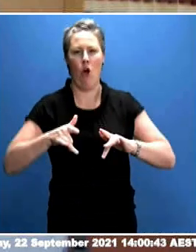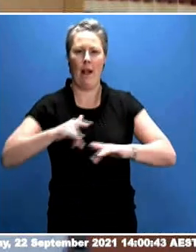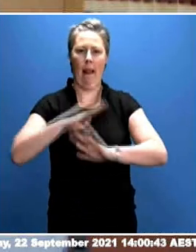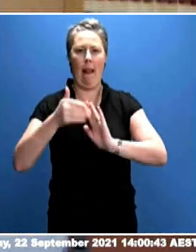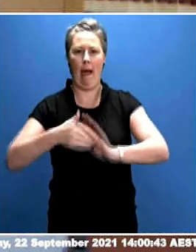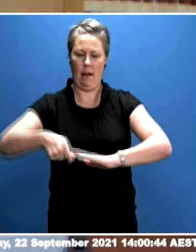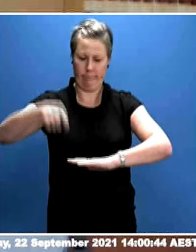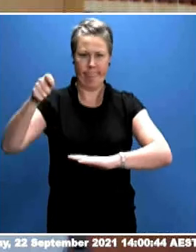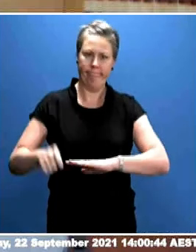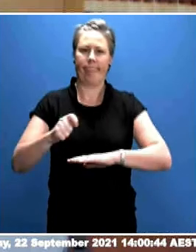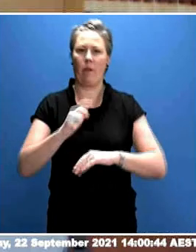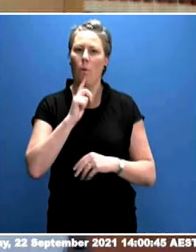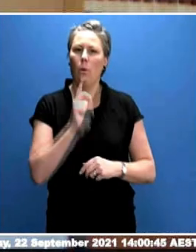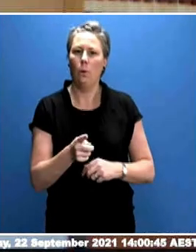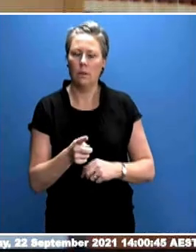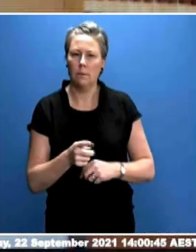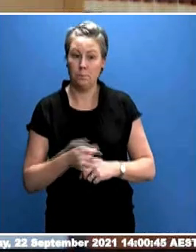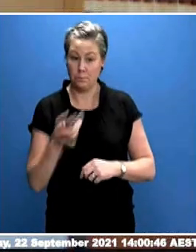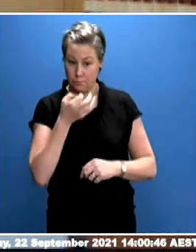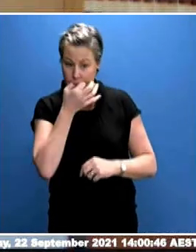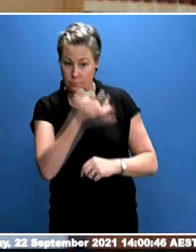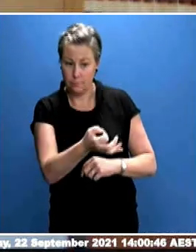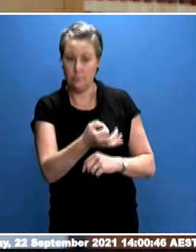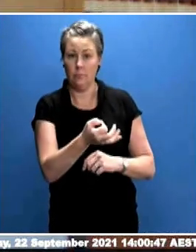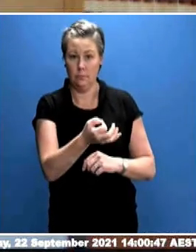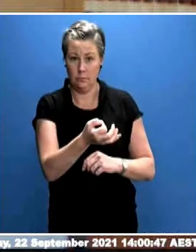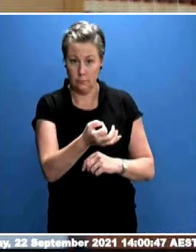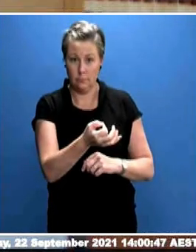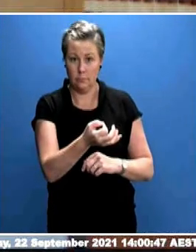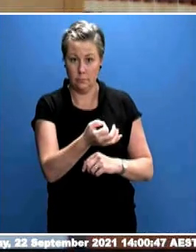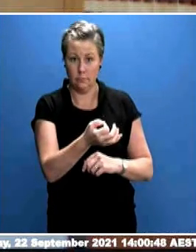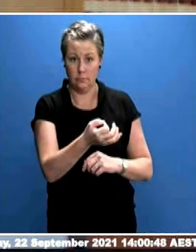contemporaneously with the child being placed in Secure Care?